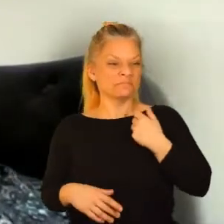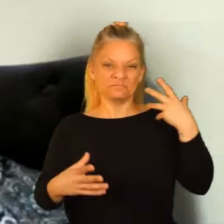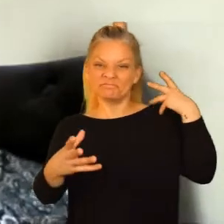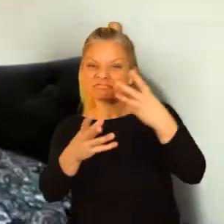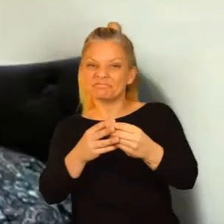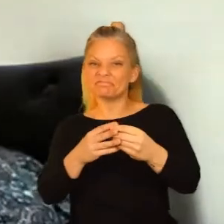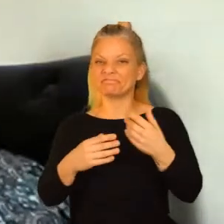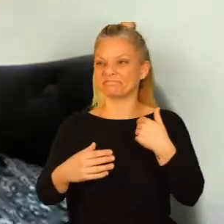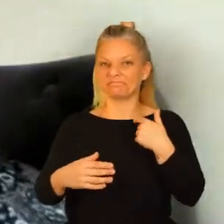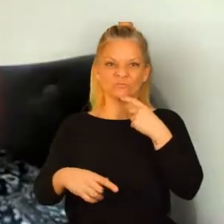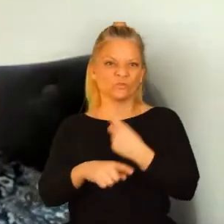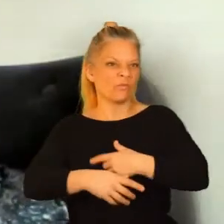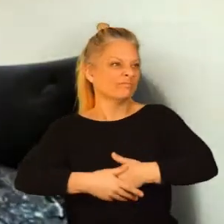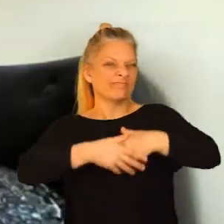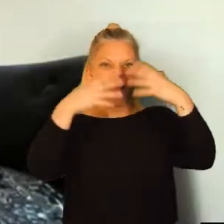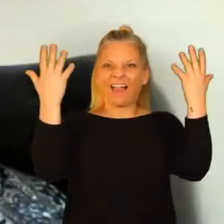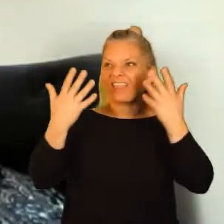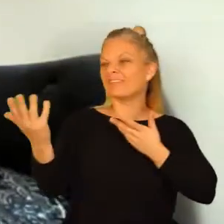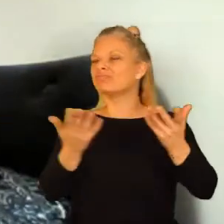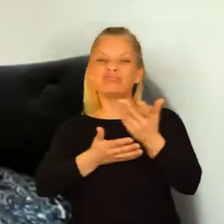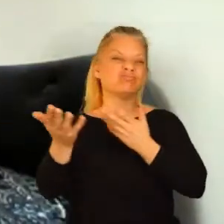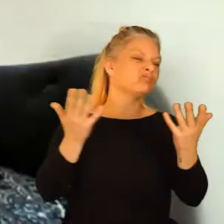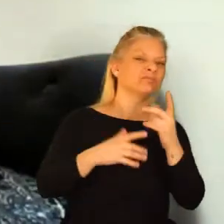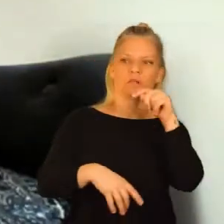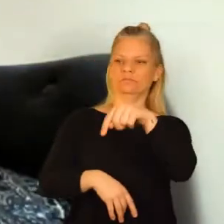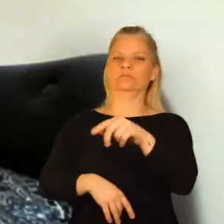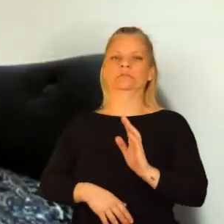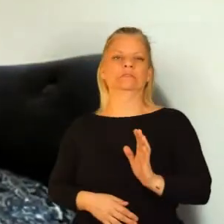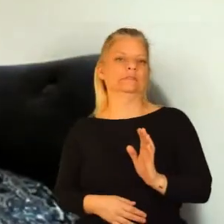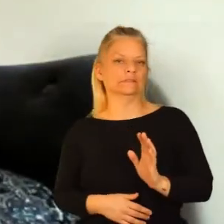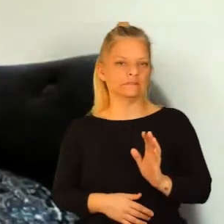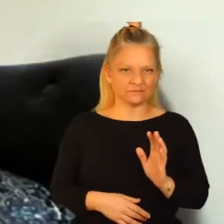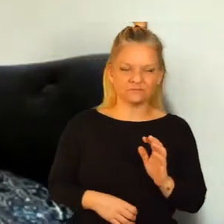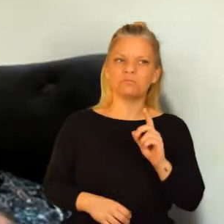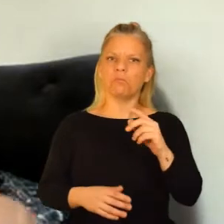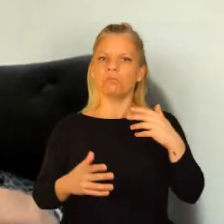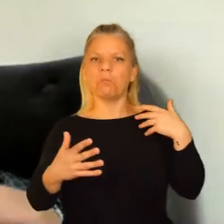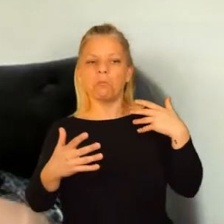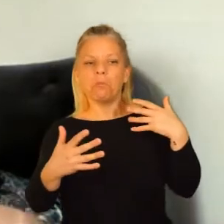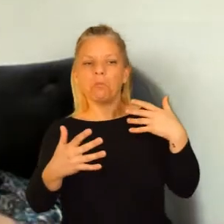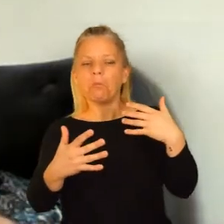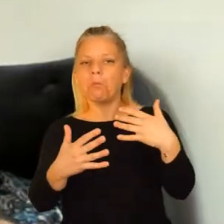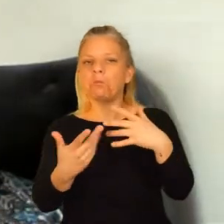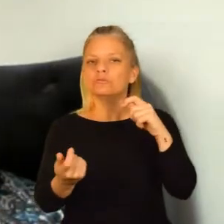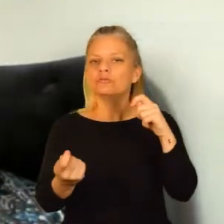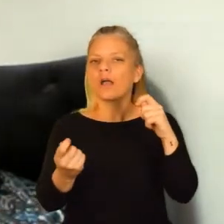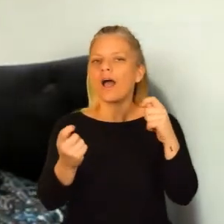like 'do I talk to people do I not 'um but for other people they're much more um yeah. To talk